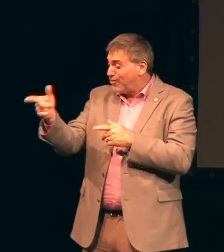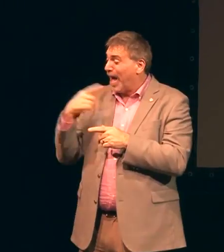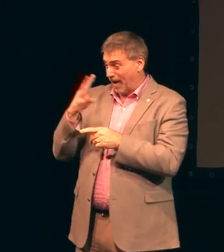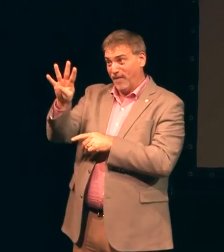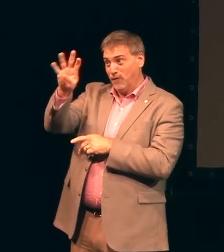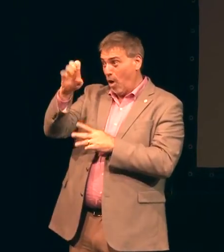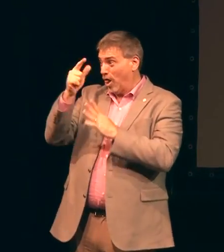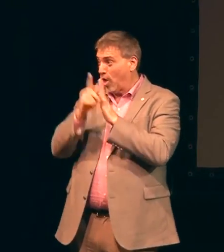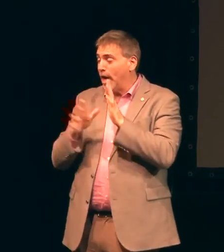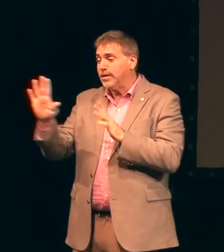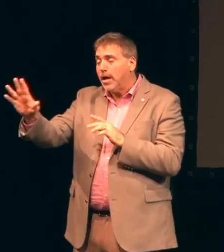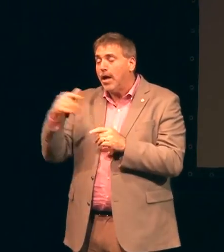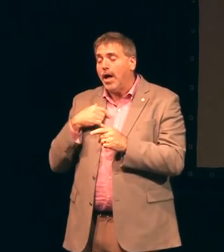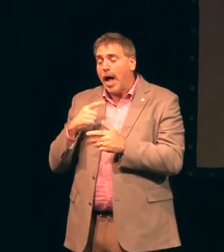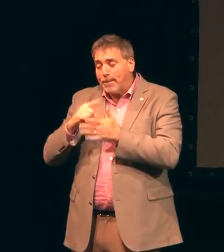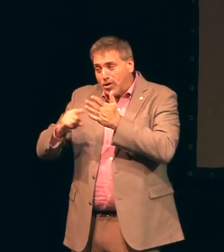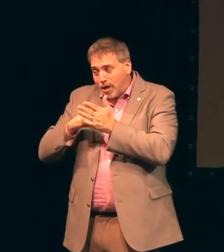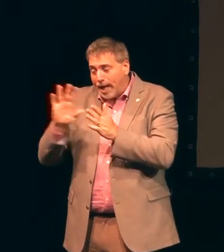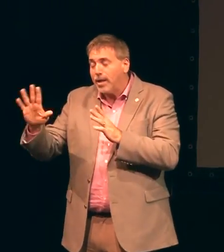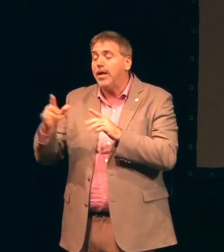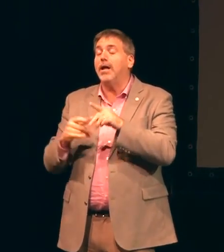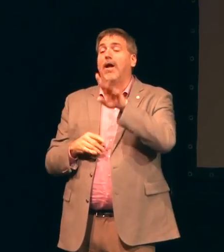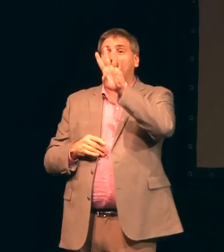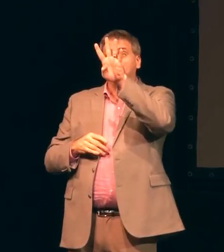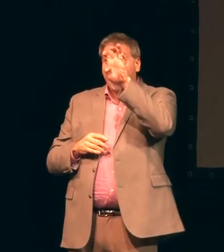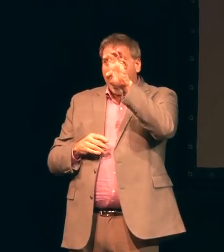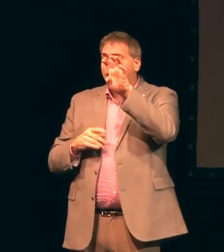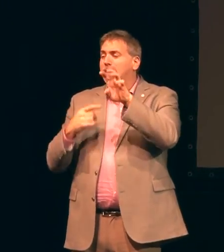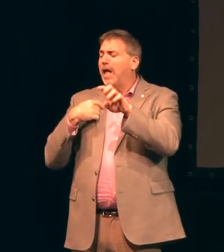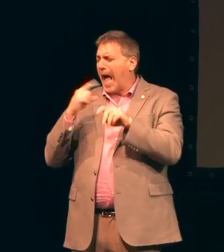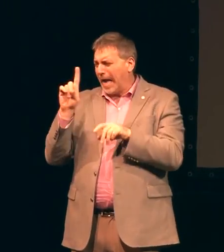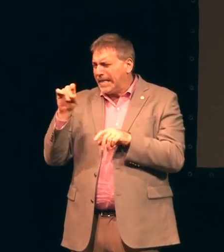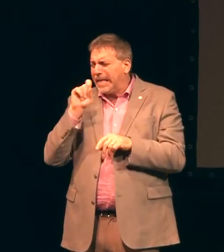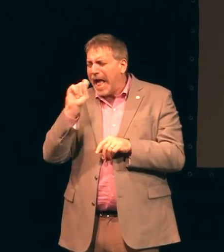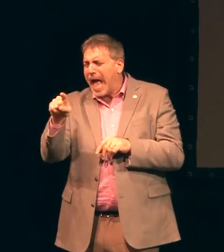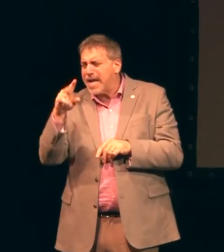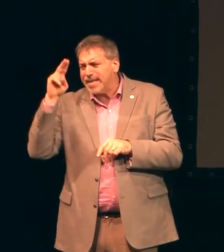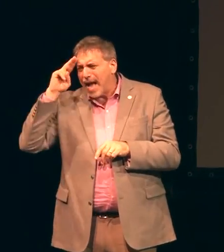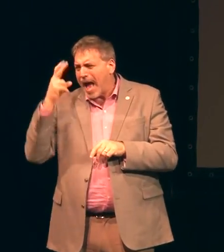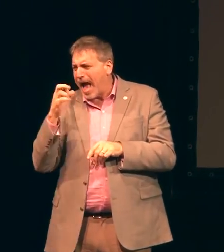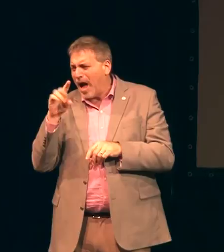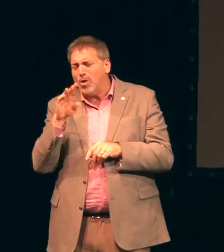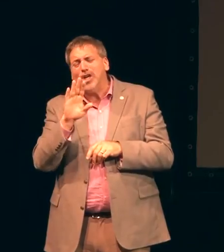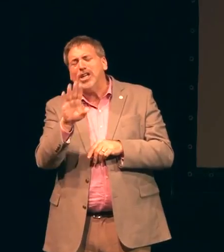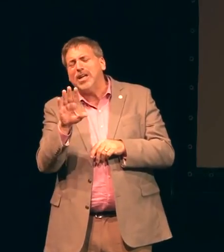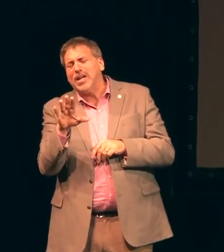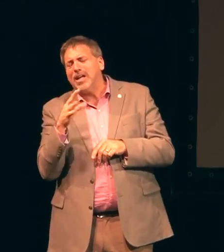system. So there are 400 lawyers, let me stands corrected, out of the 400, have I to